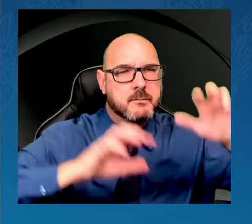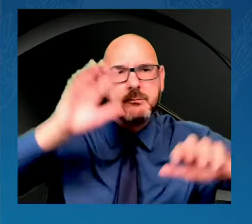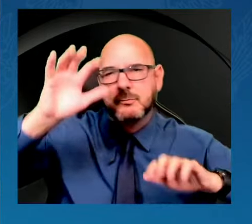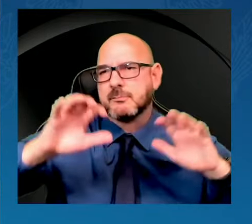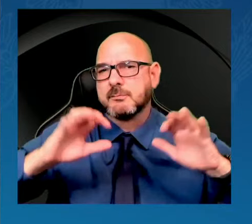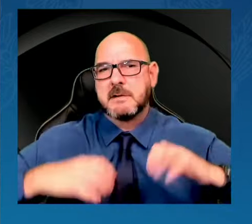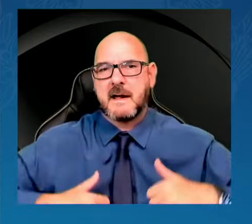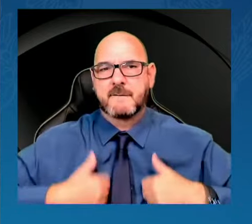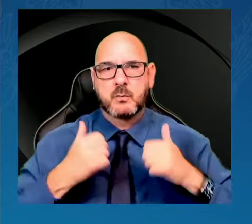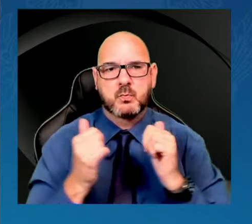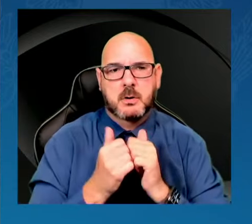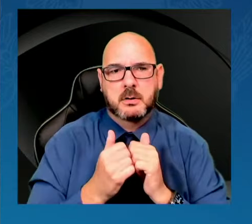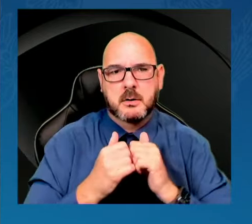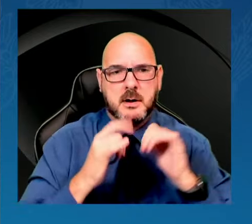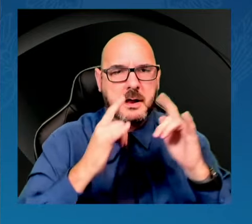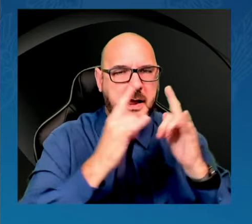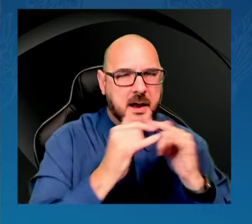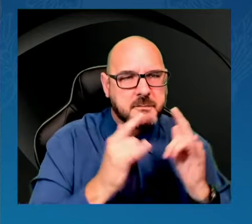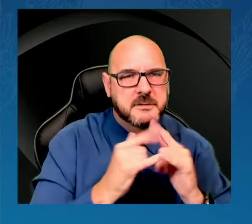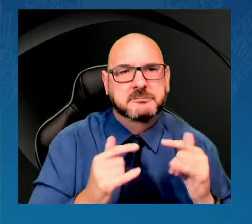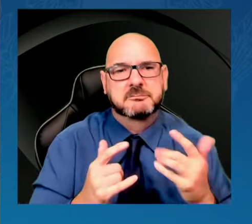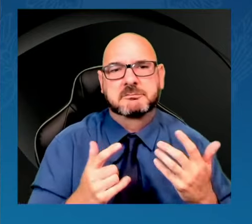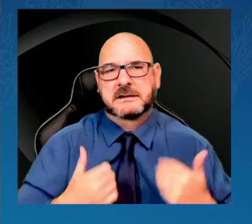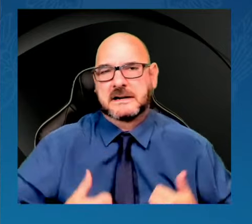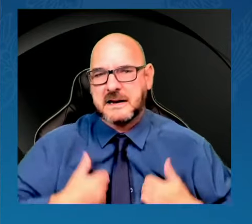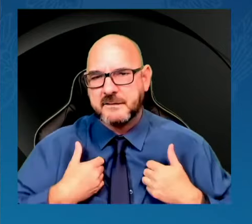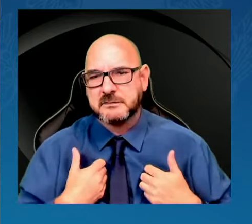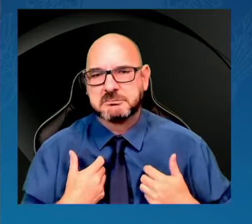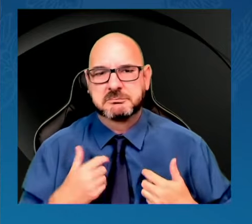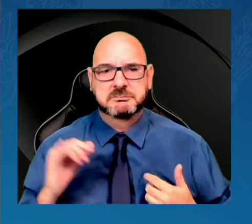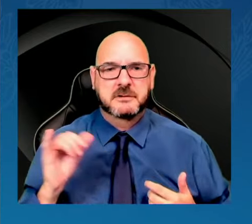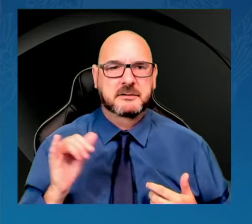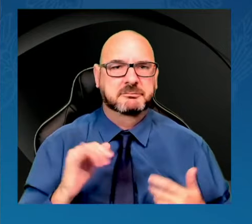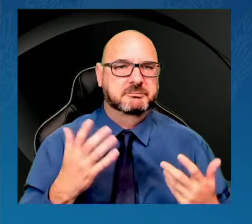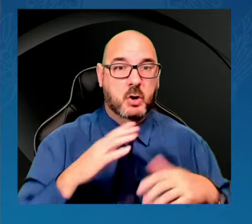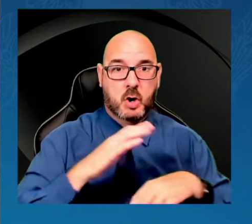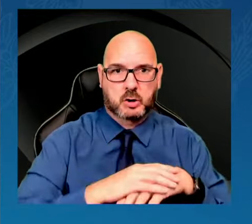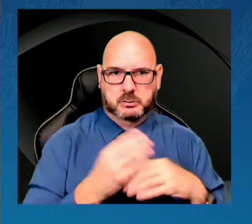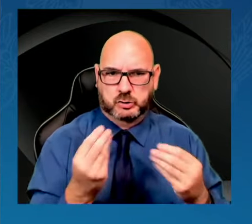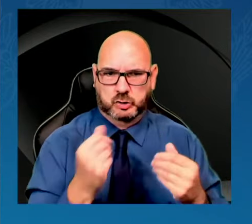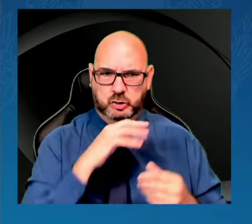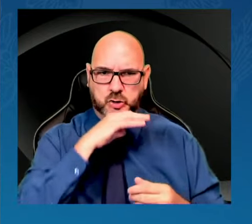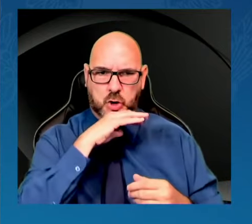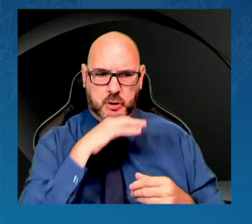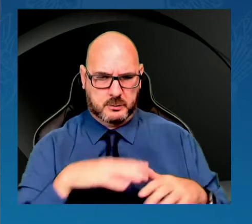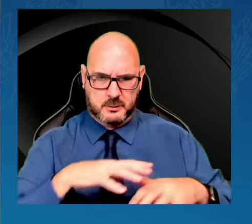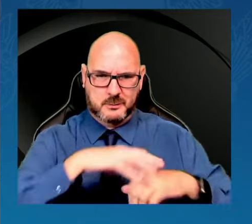You're living, like, down on the earth with whatever local community there is,